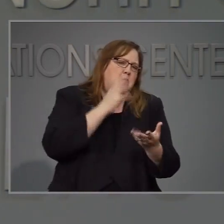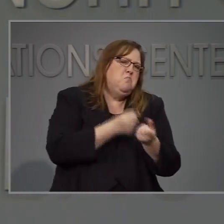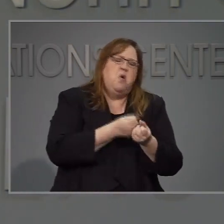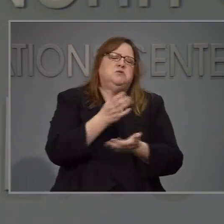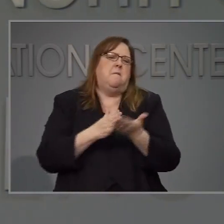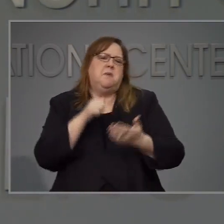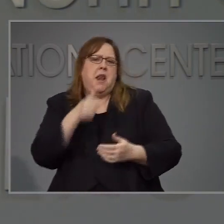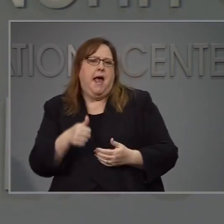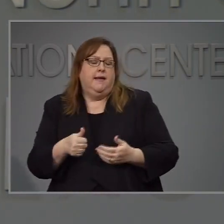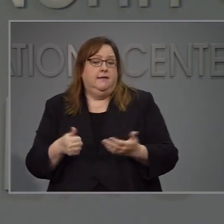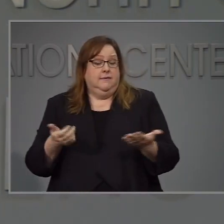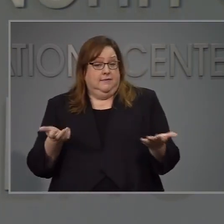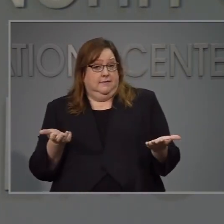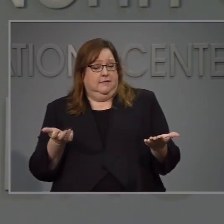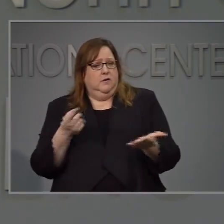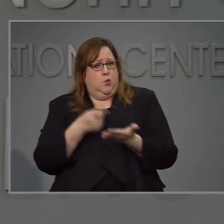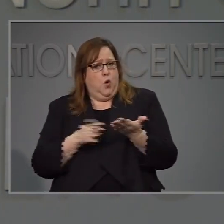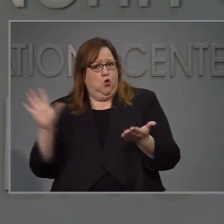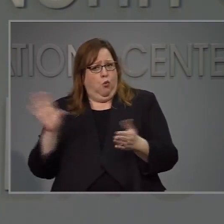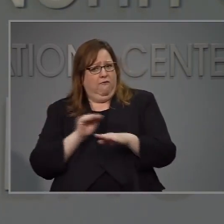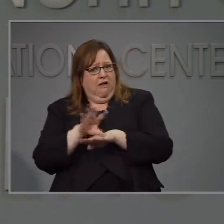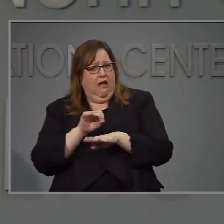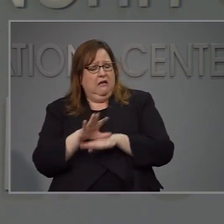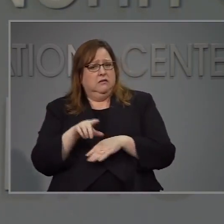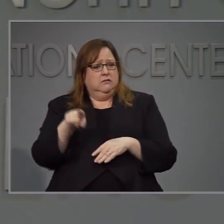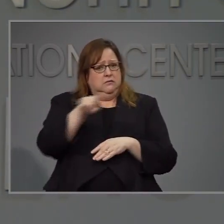IT IN REGARDS TO LOCAL LAW ENFORCEMENT LEADERS IN PATH THING THEY WOULDN'T IN FORCE